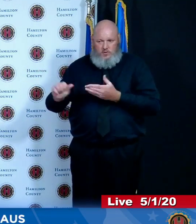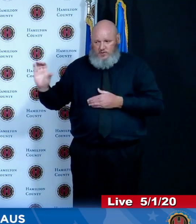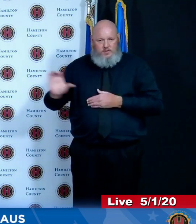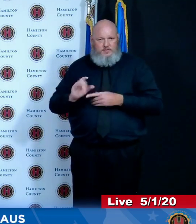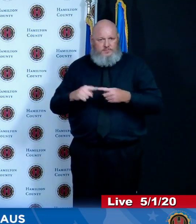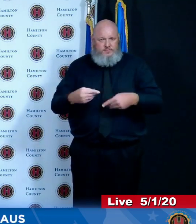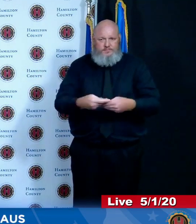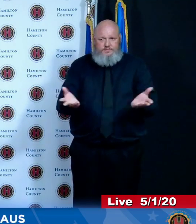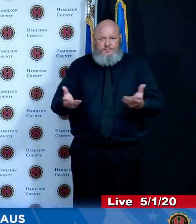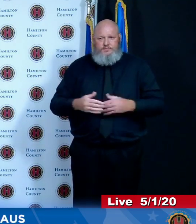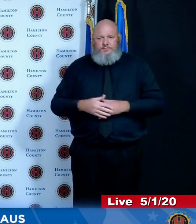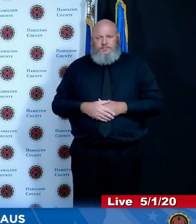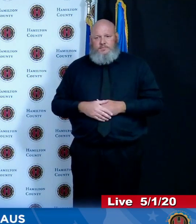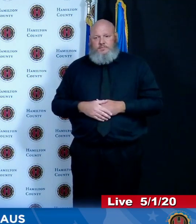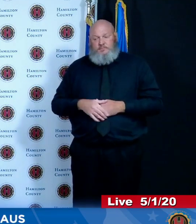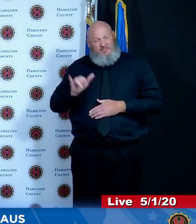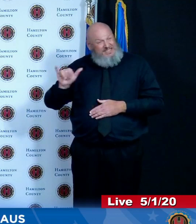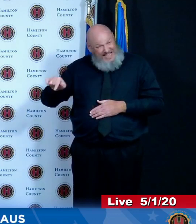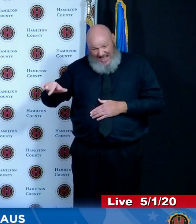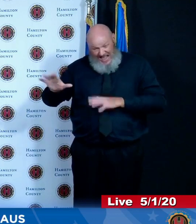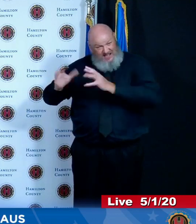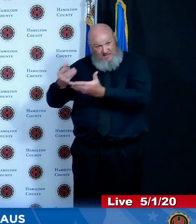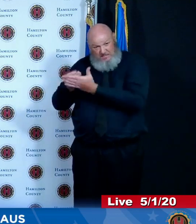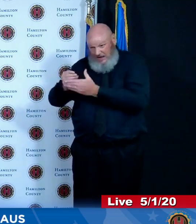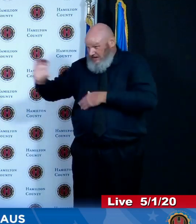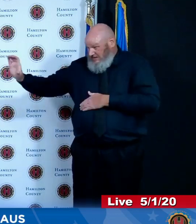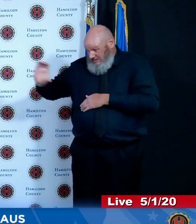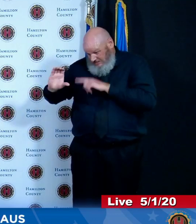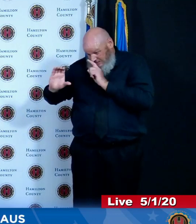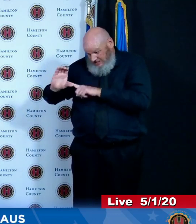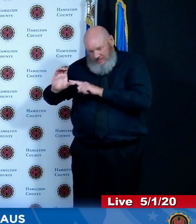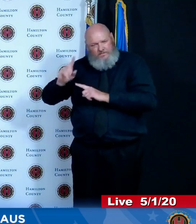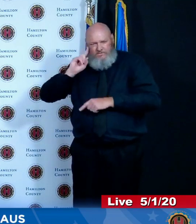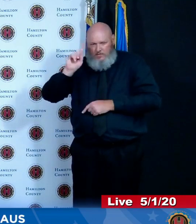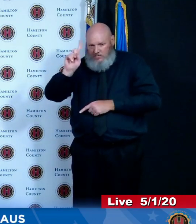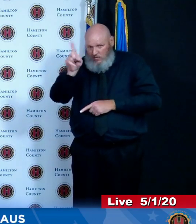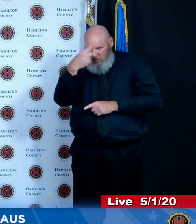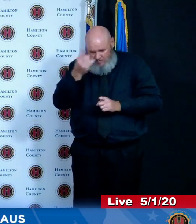redeployment so these are some of the ways we're doing this again Jeff Aluotto